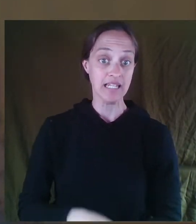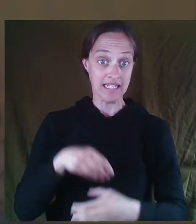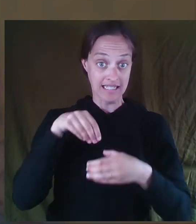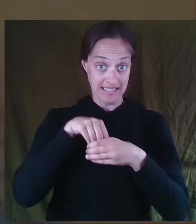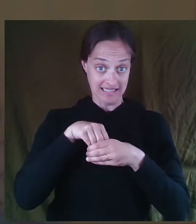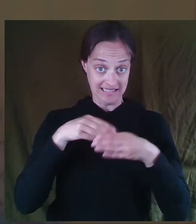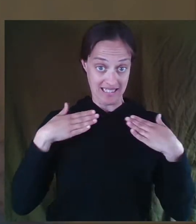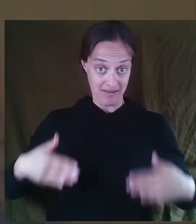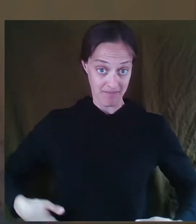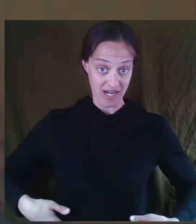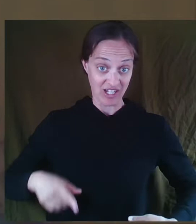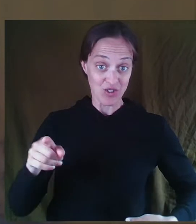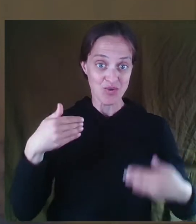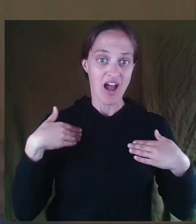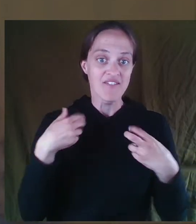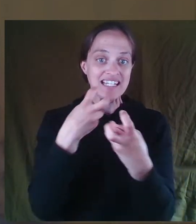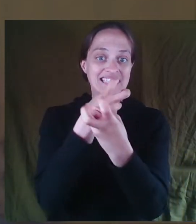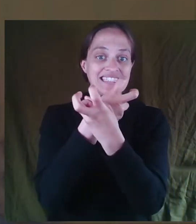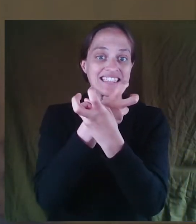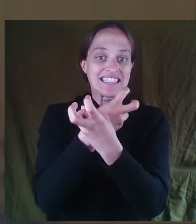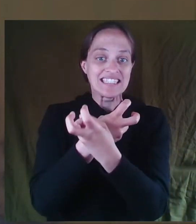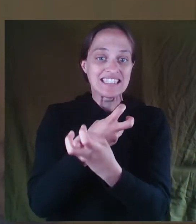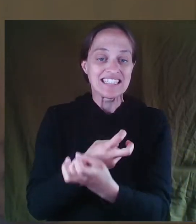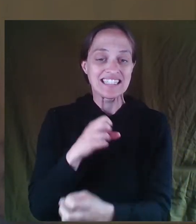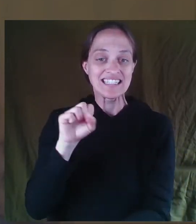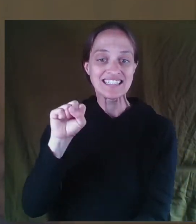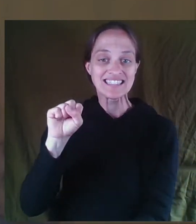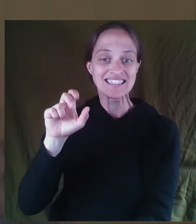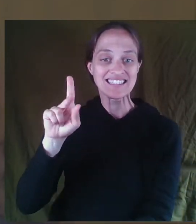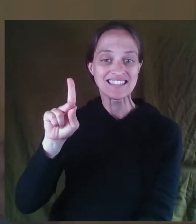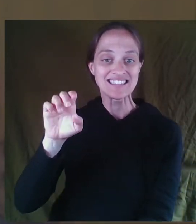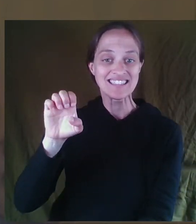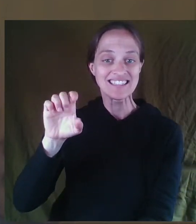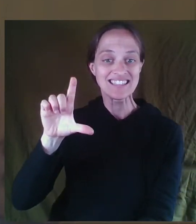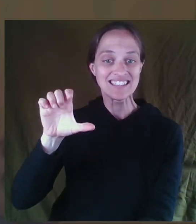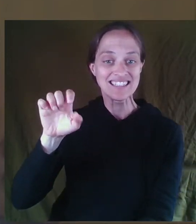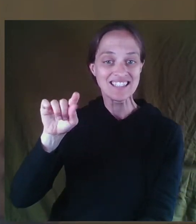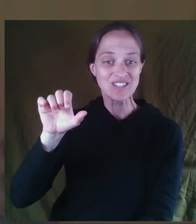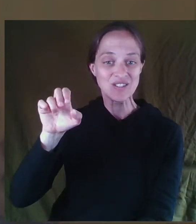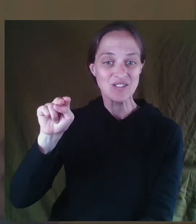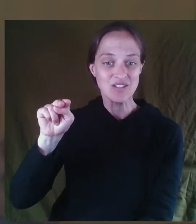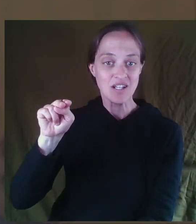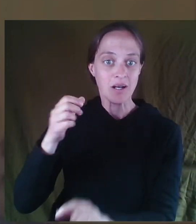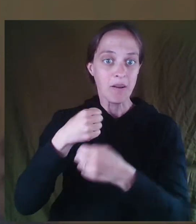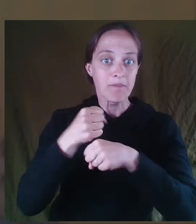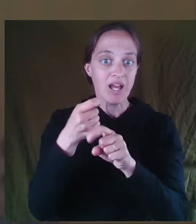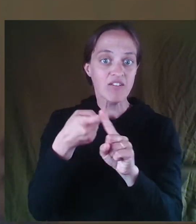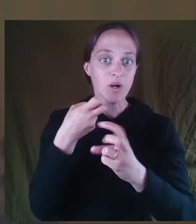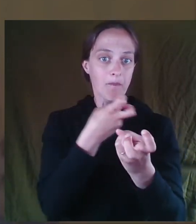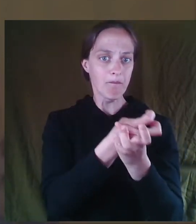Inside of your body, you have a skeleton made of bones. Bones are strong and hard.